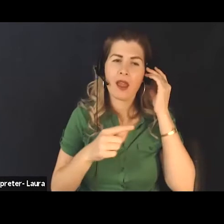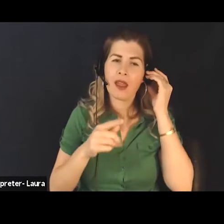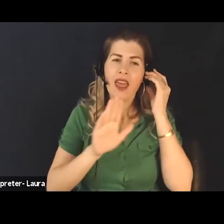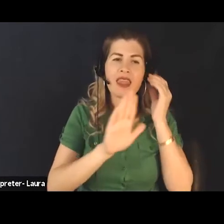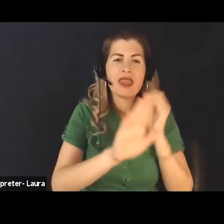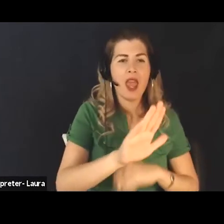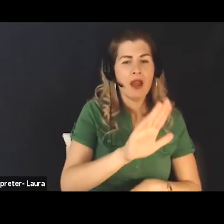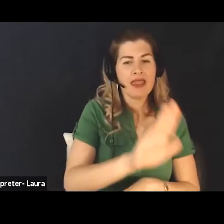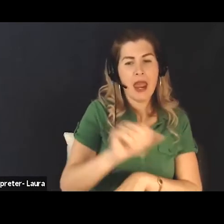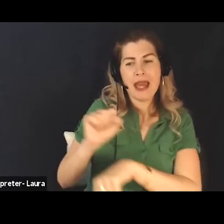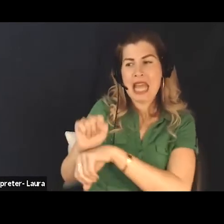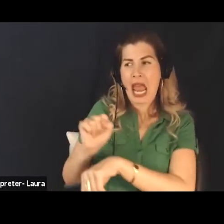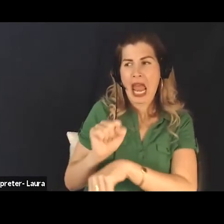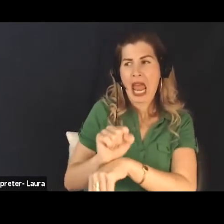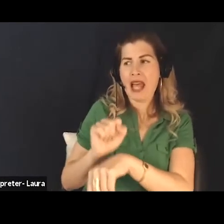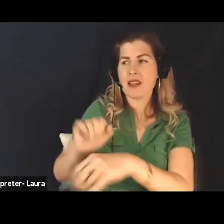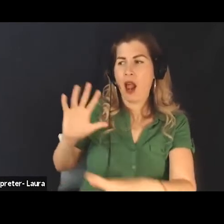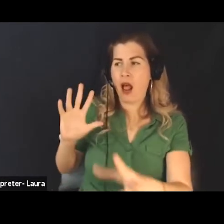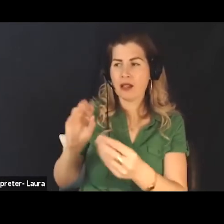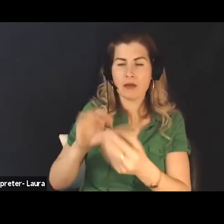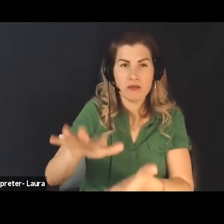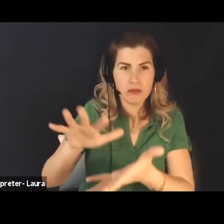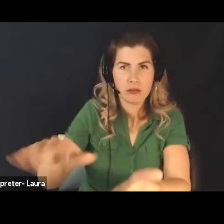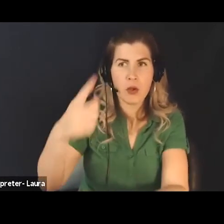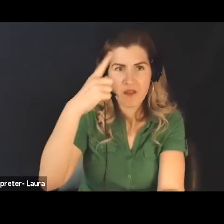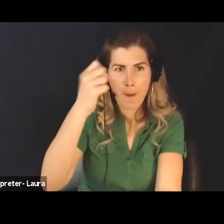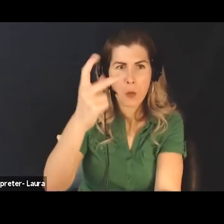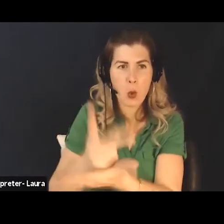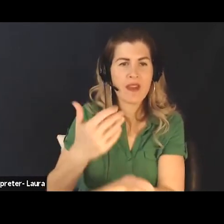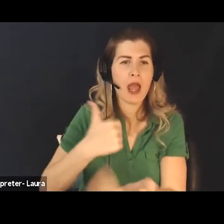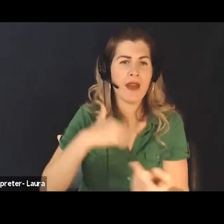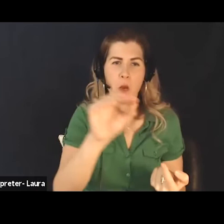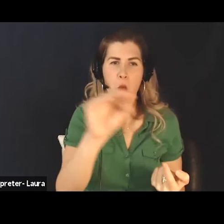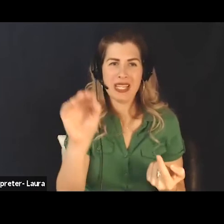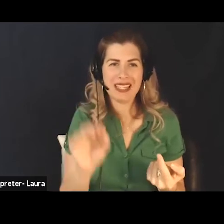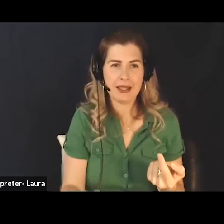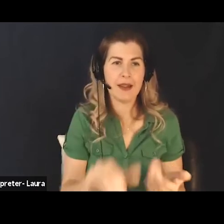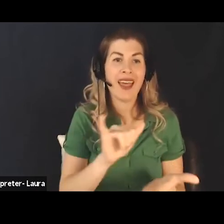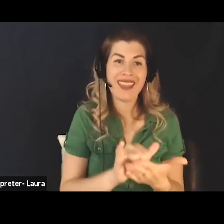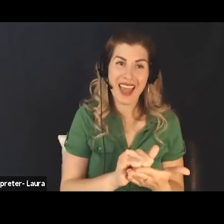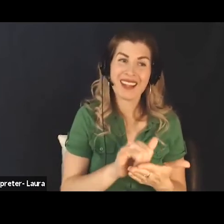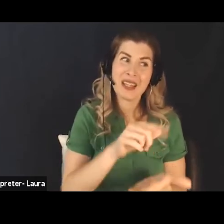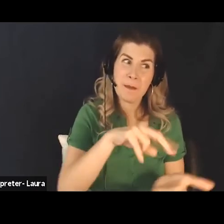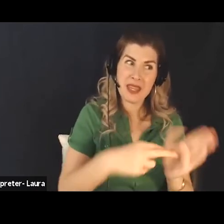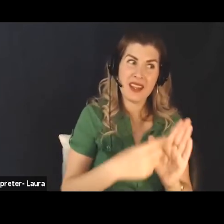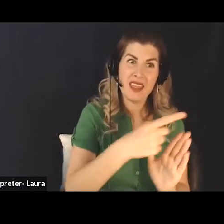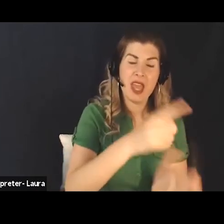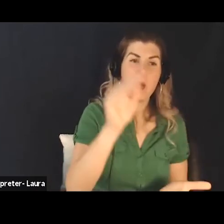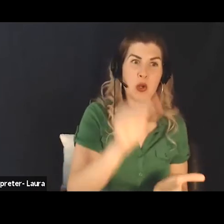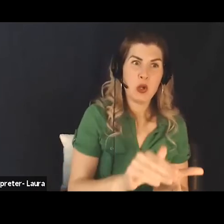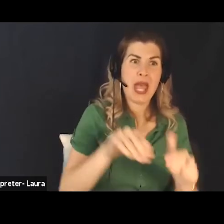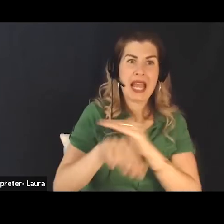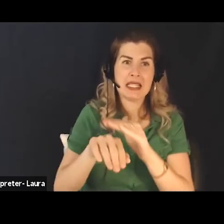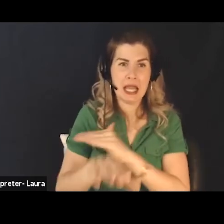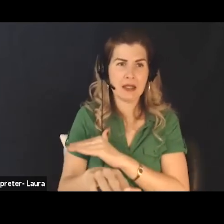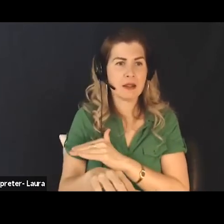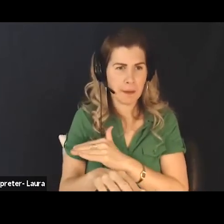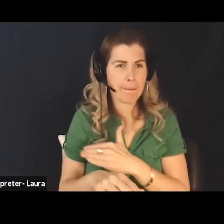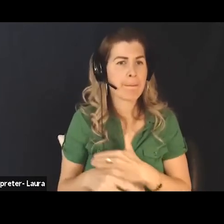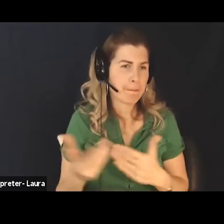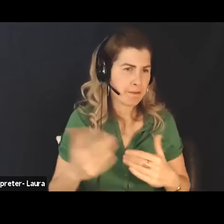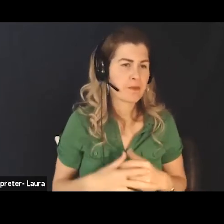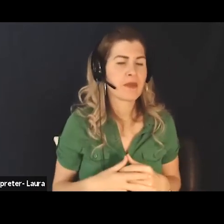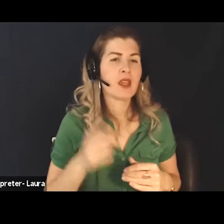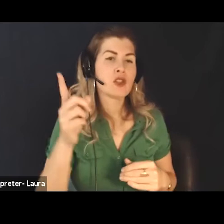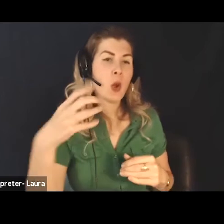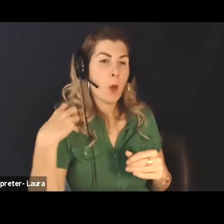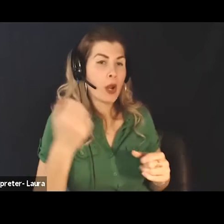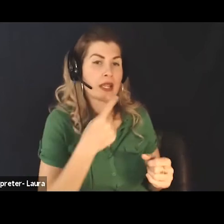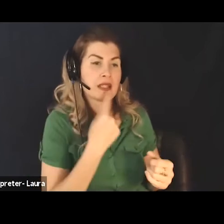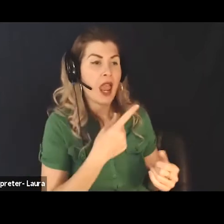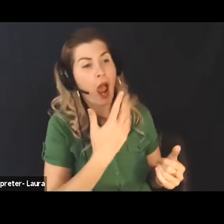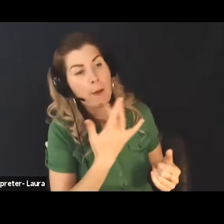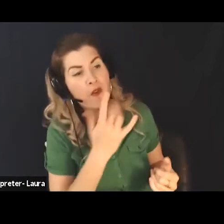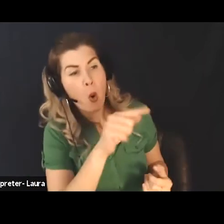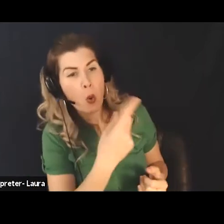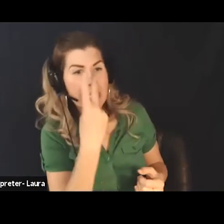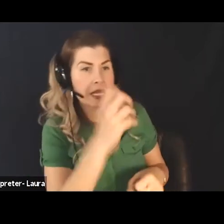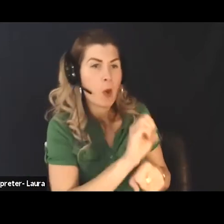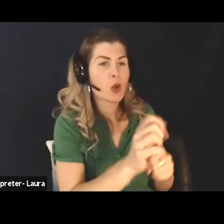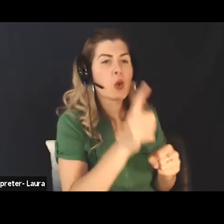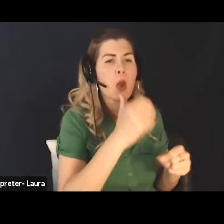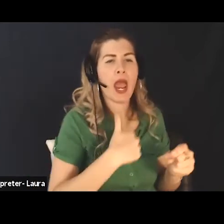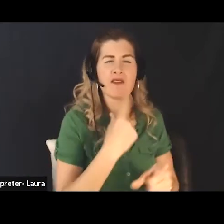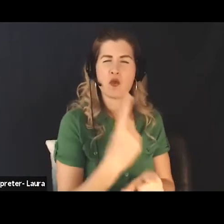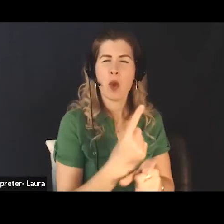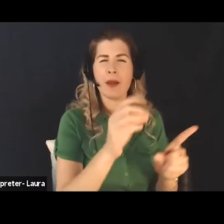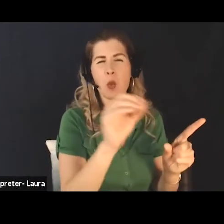This sorry the percentage of tasks that they've had approved goes down, and that can actually reduce their access to work on the platform because employers can say only show my job to workers will have this approval rating.